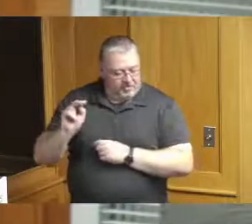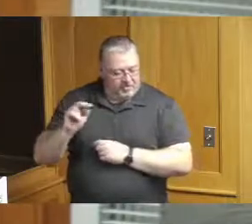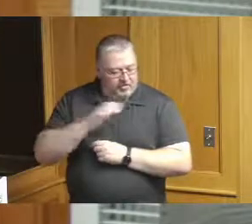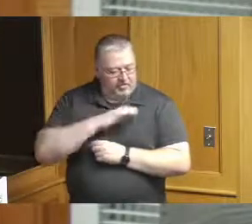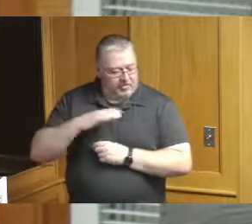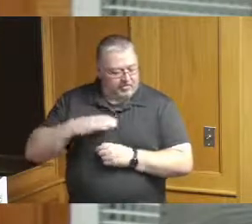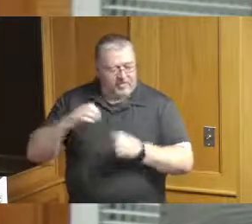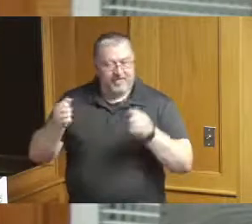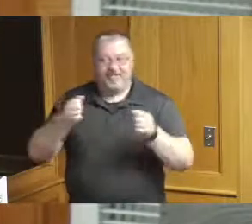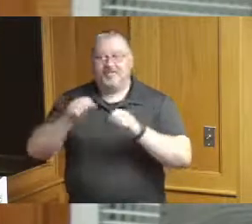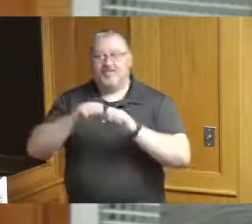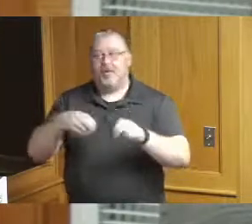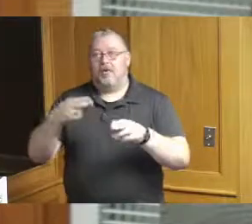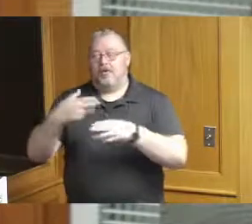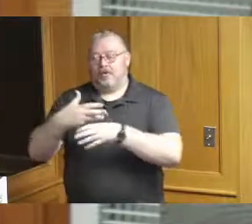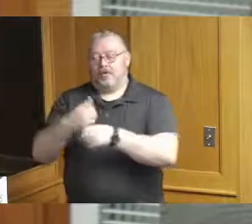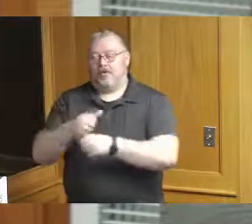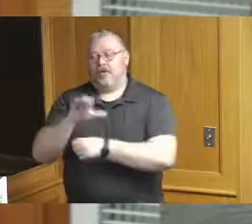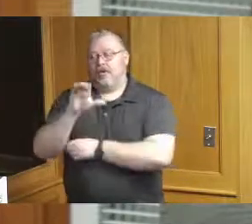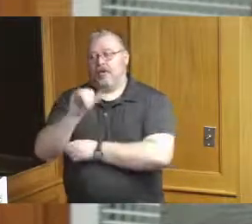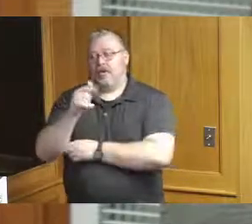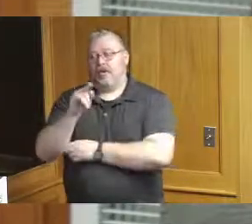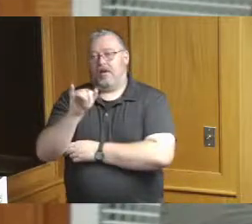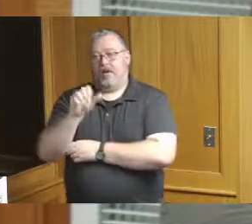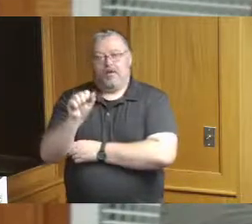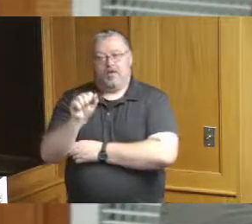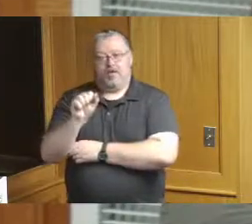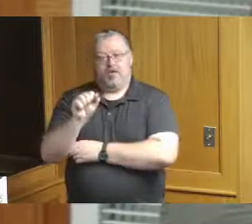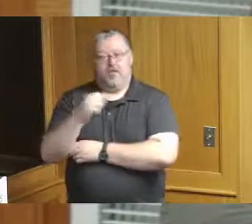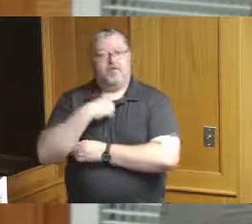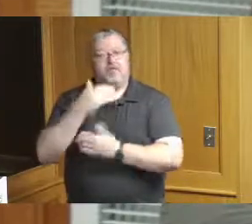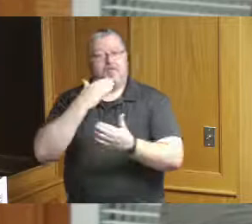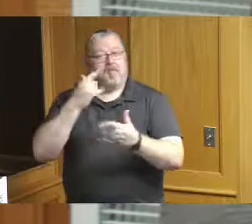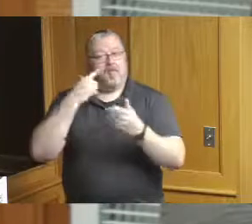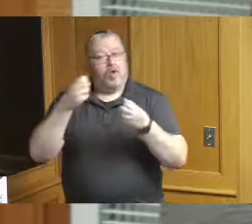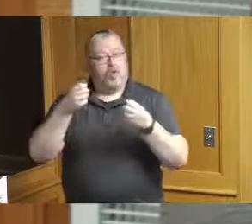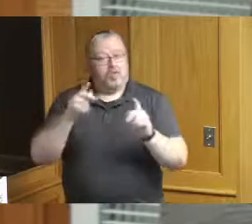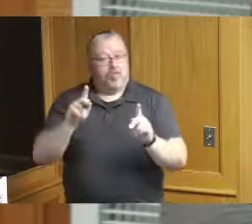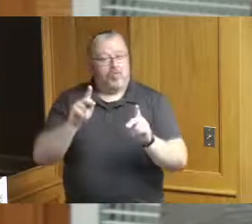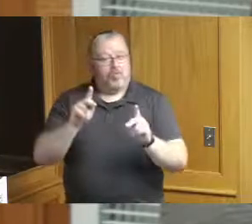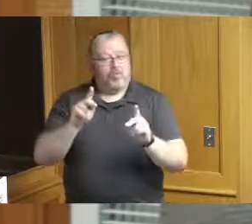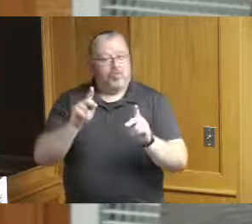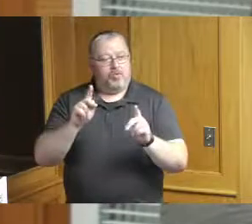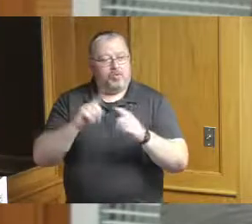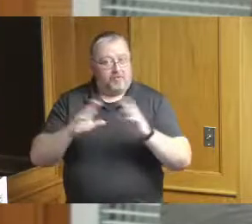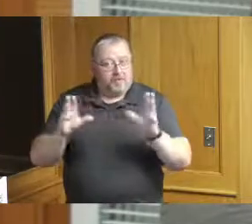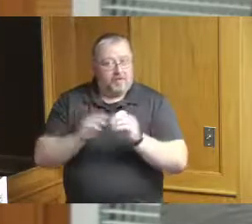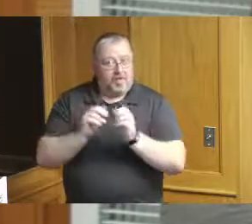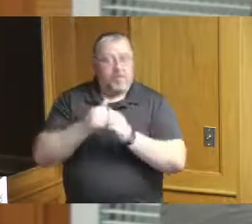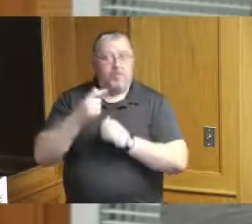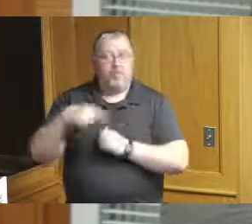cages for short thank you for the opportunity to provide you with an overview of what cages does